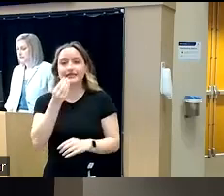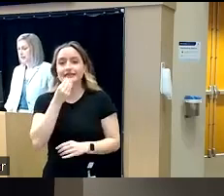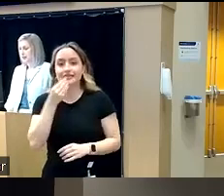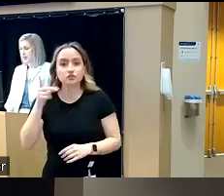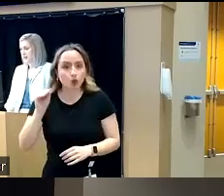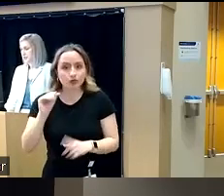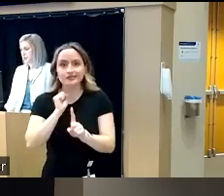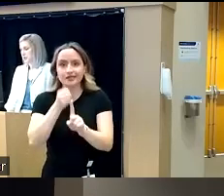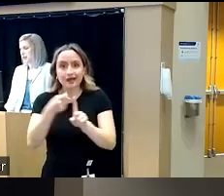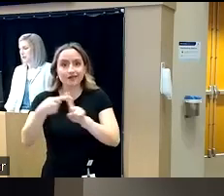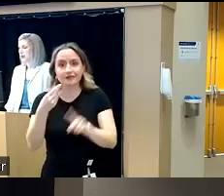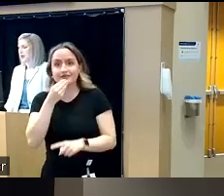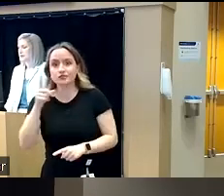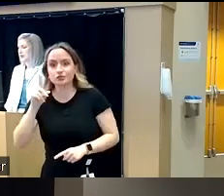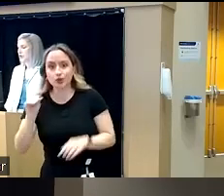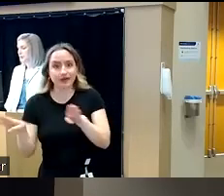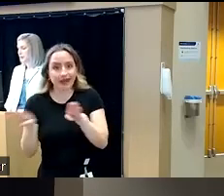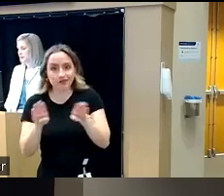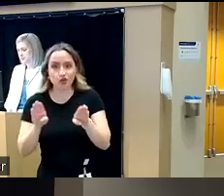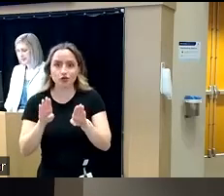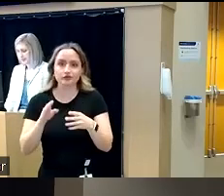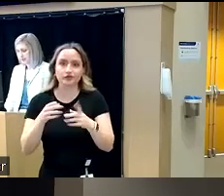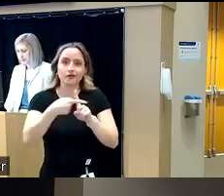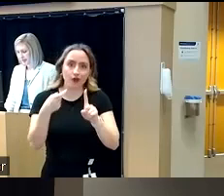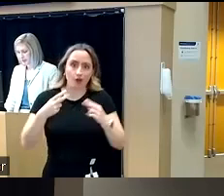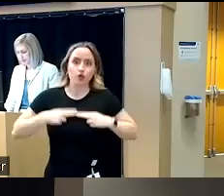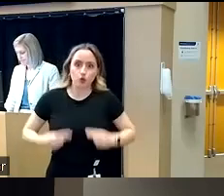and the effect that eating disorder Behavior has on human physio physiology